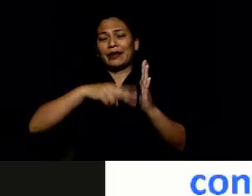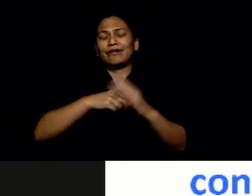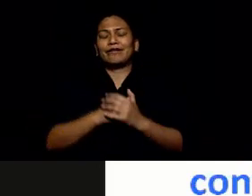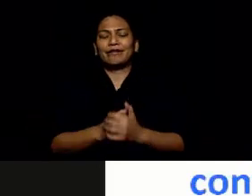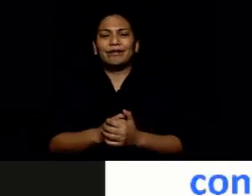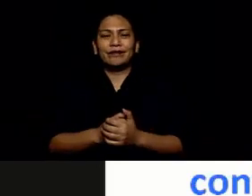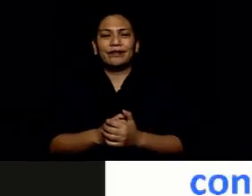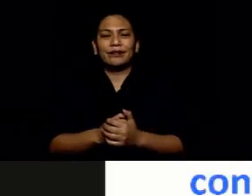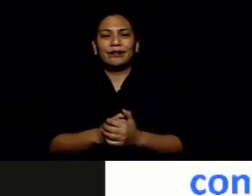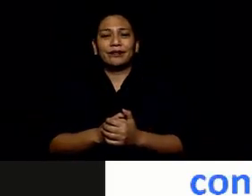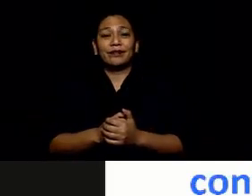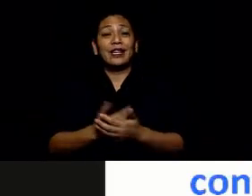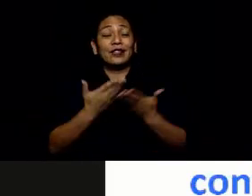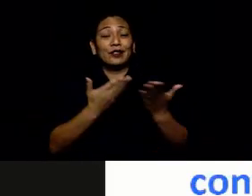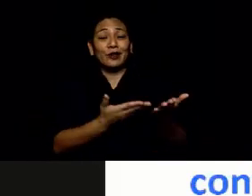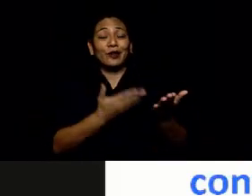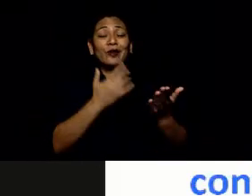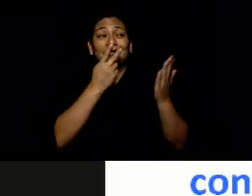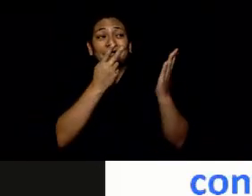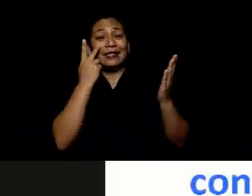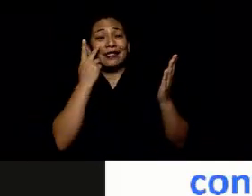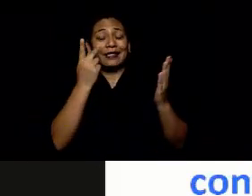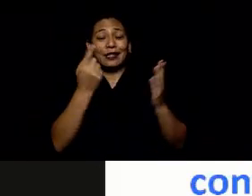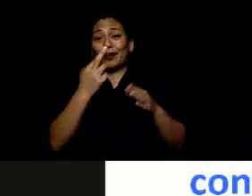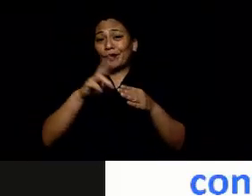And here we see that there was one result.